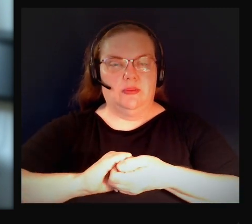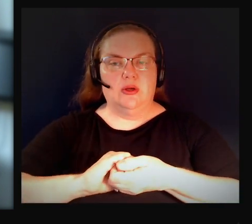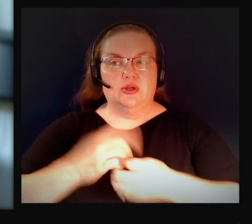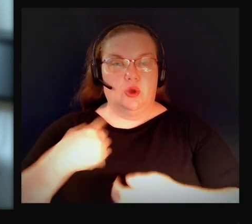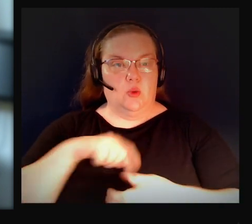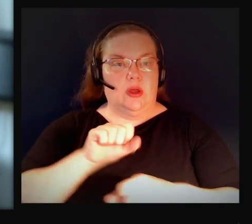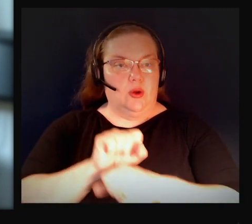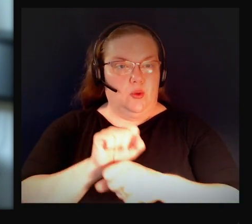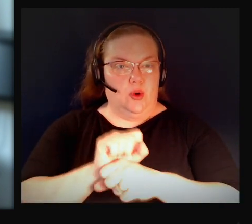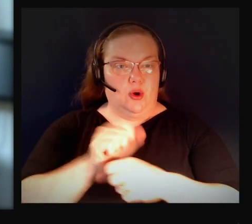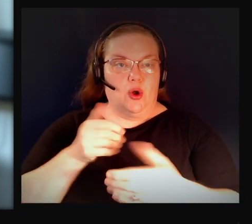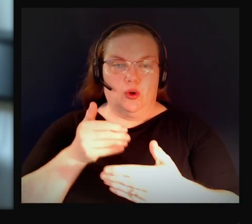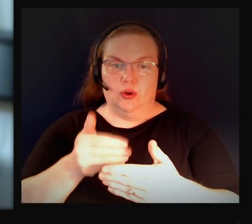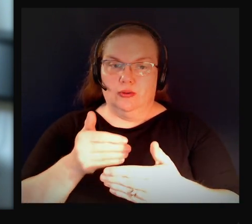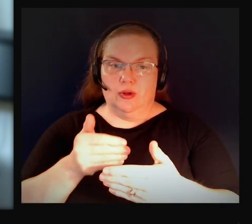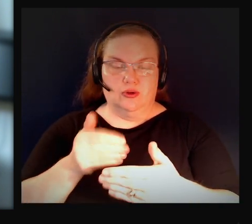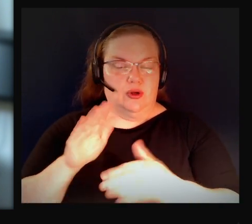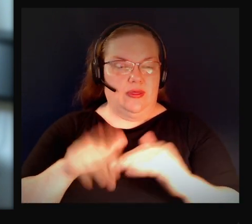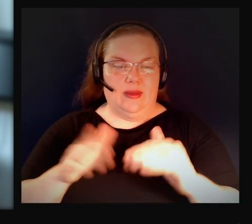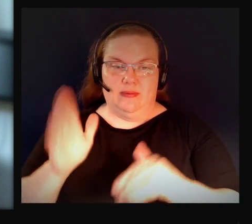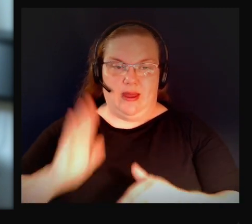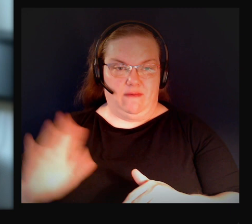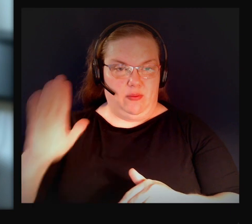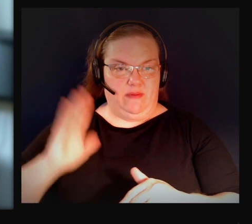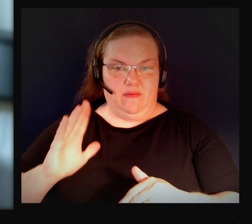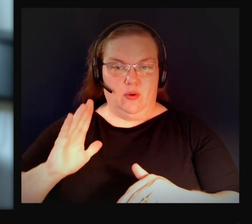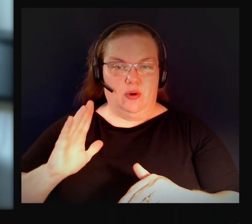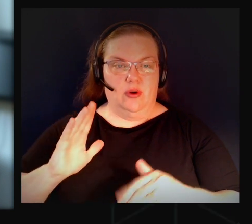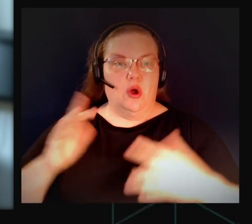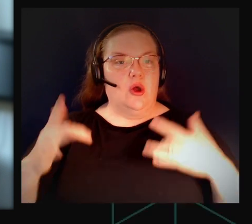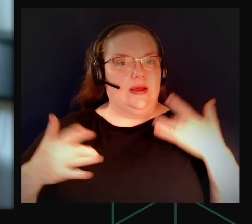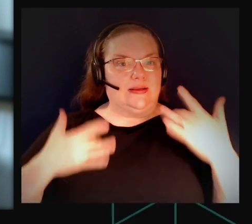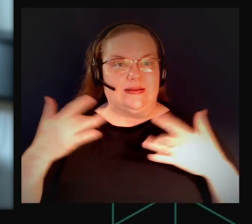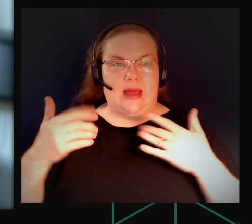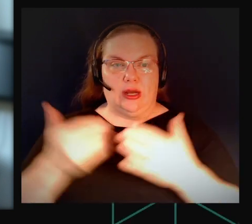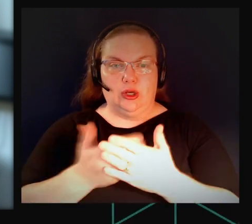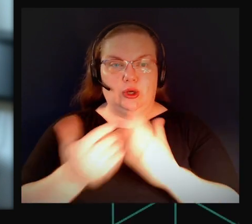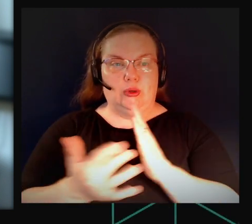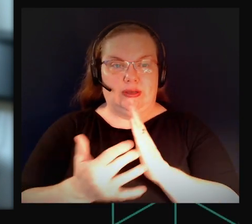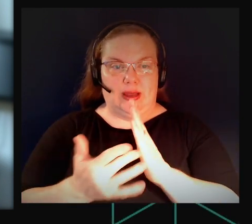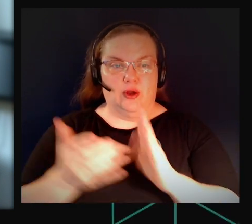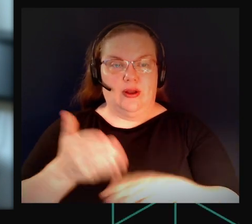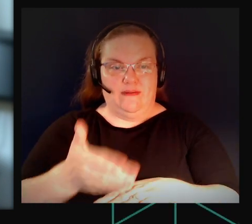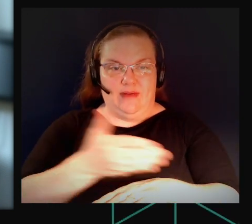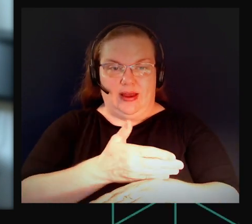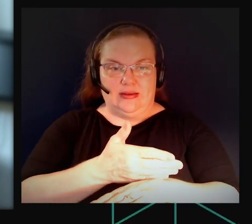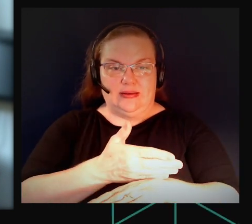on exciting new technical advances and platform support, ray tracing being one such example.